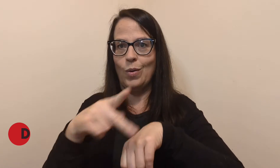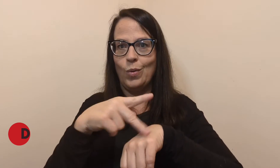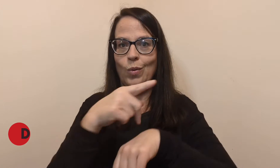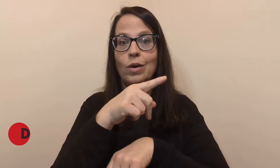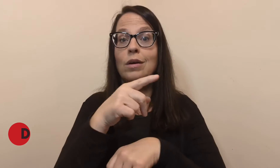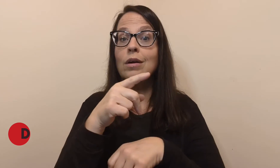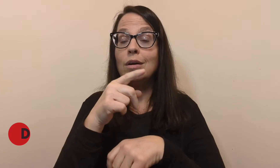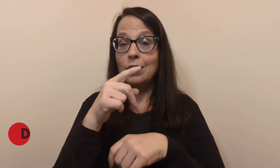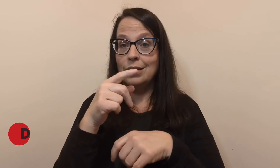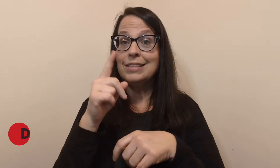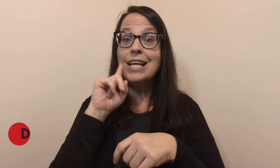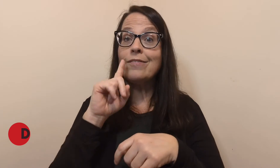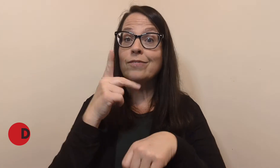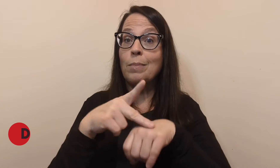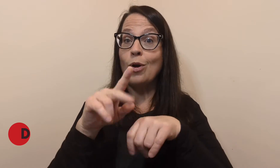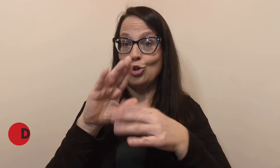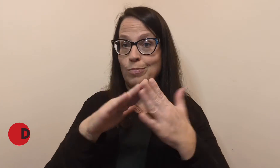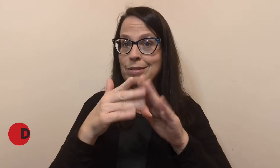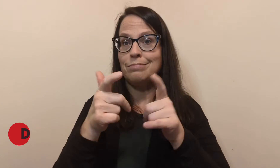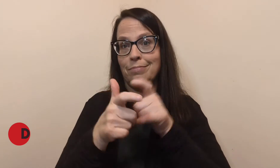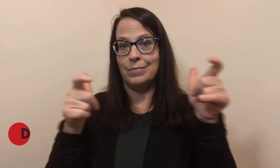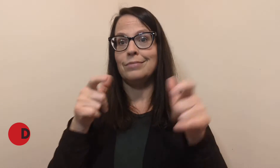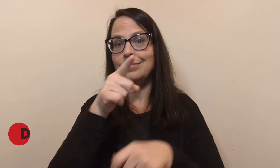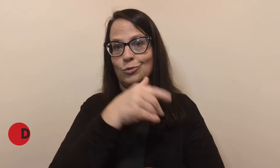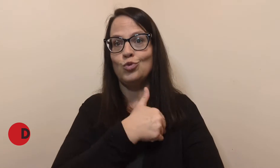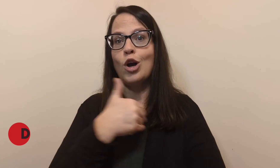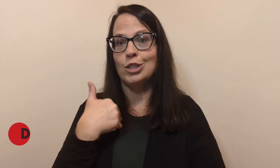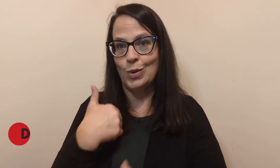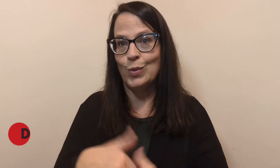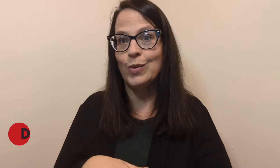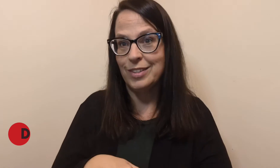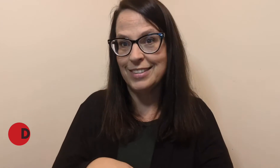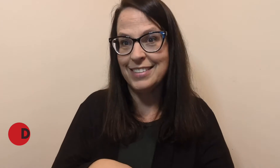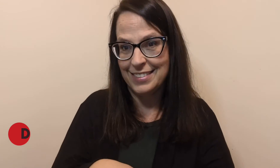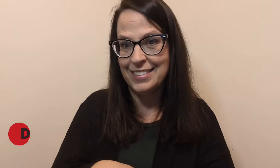There is a large Deaf Filipino community in Toronto.